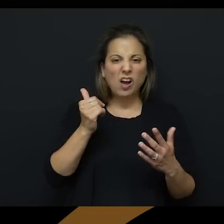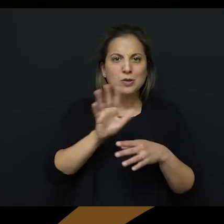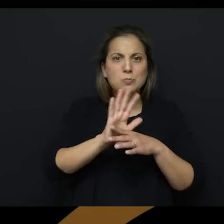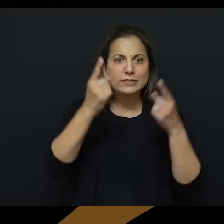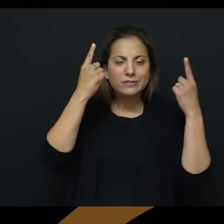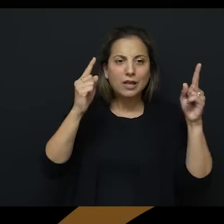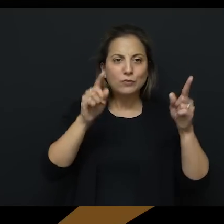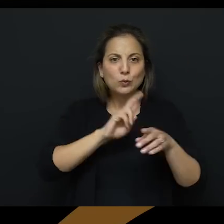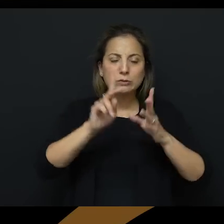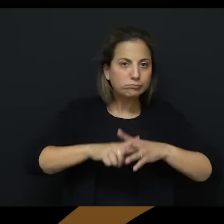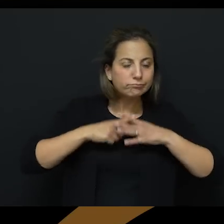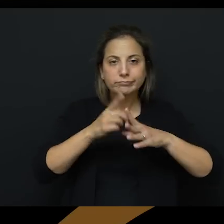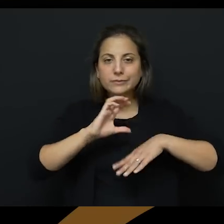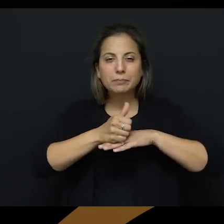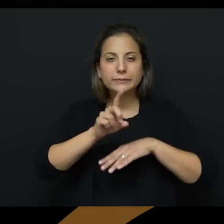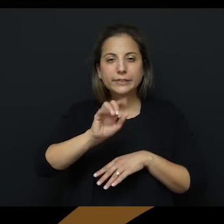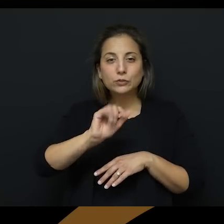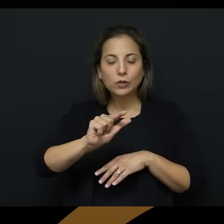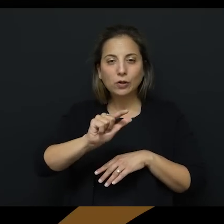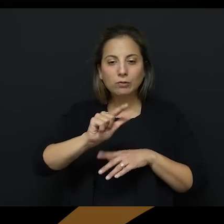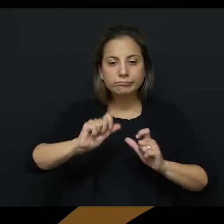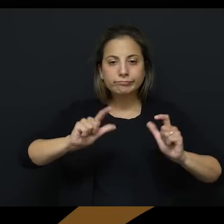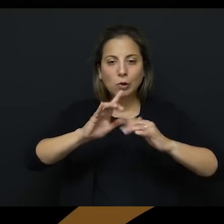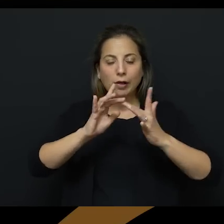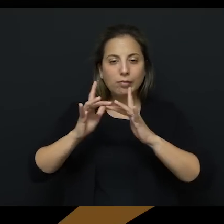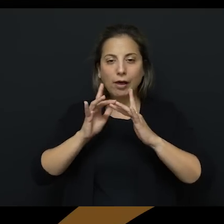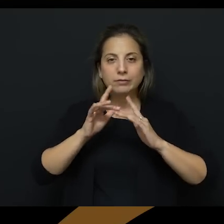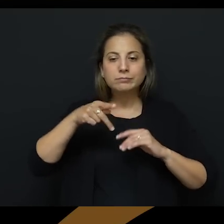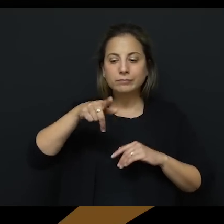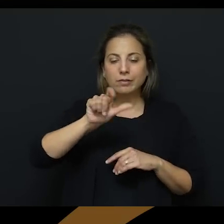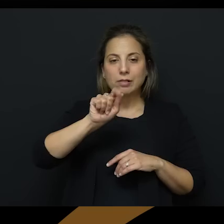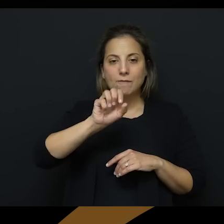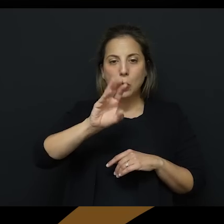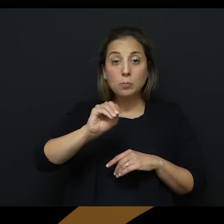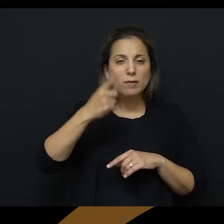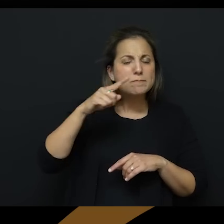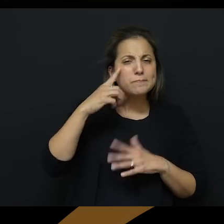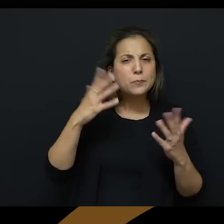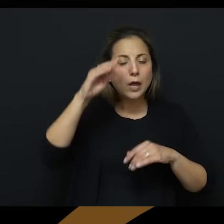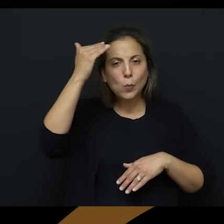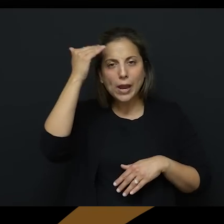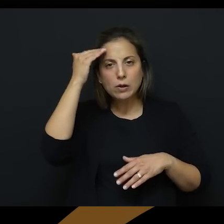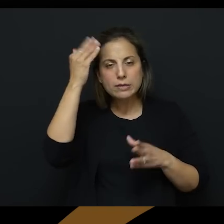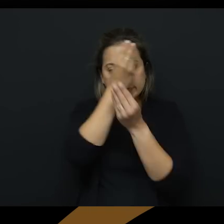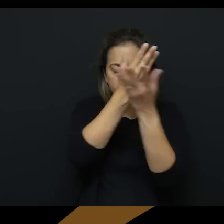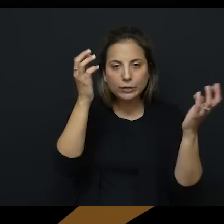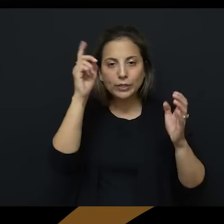and foster education around the DeafBlind community. As the many stories and educational courses were being crafted,